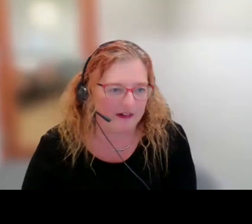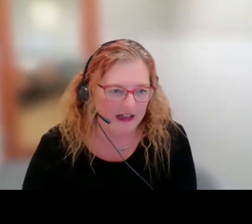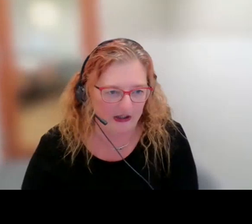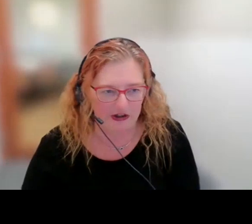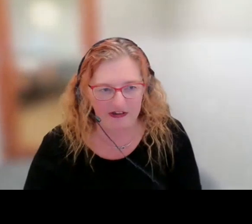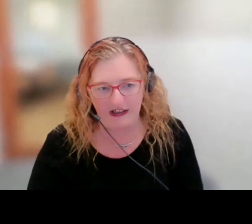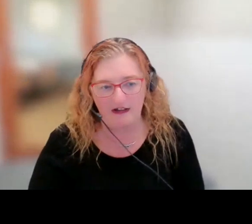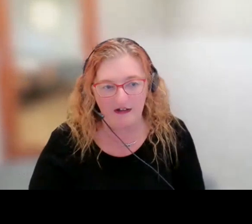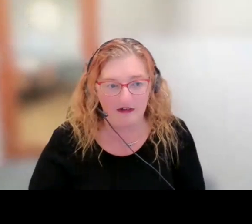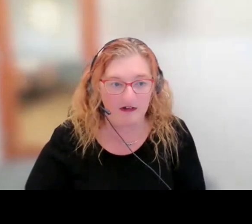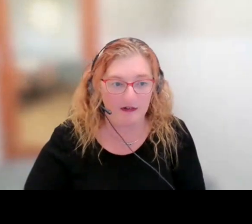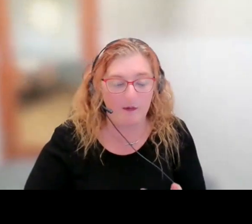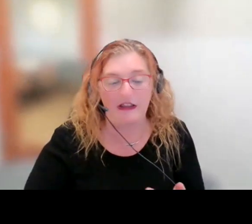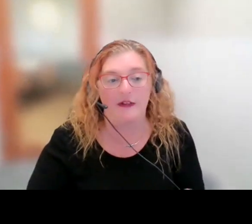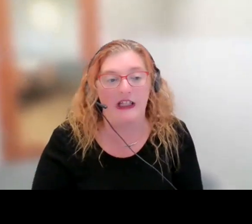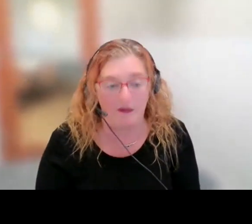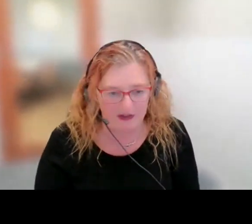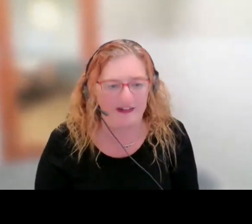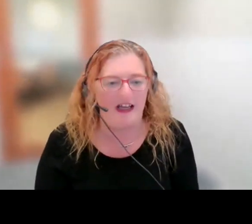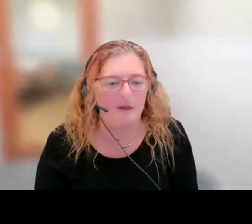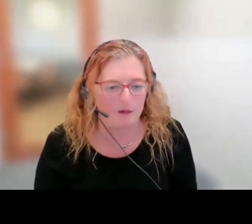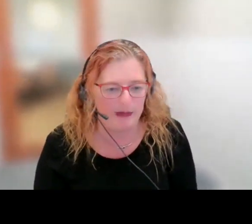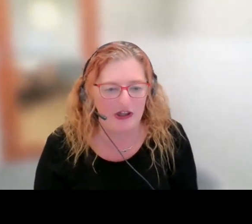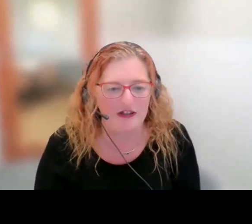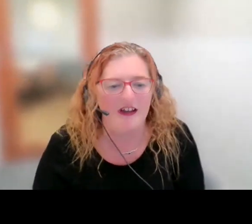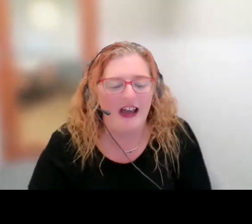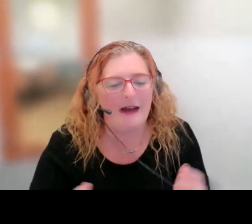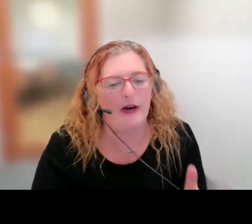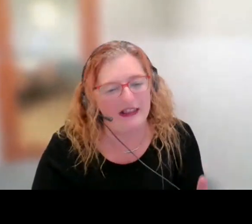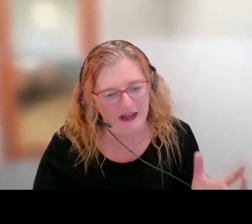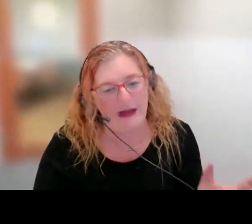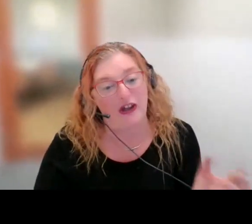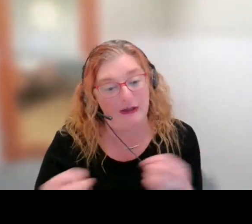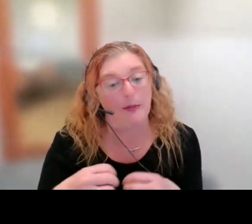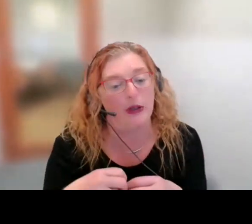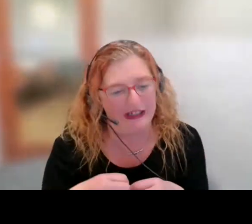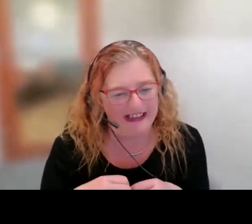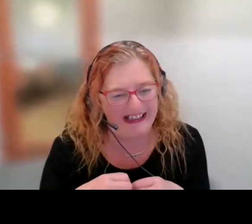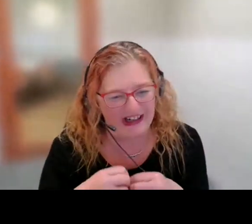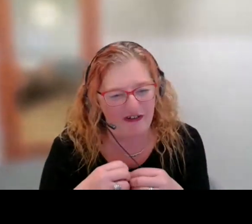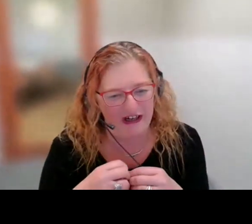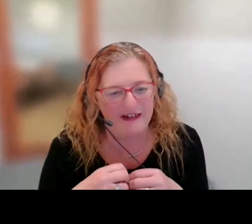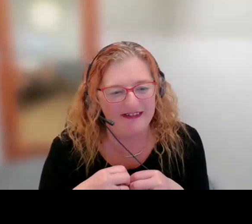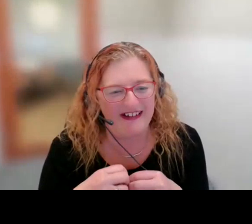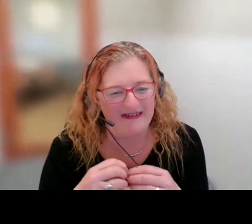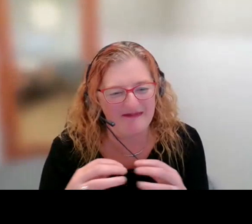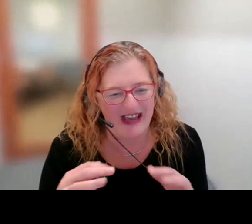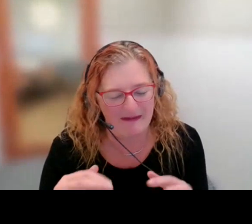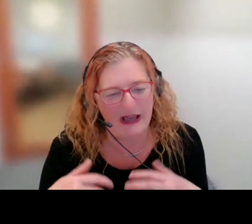actually you effectively give us that information and my team actually put it in the agreement and we